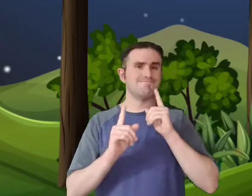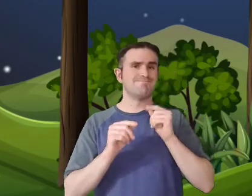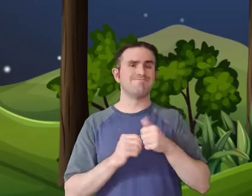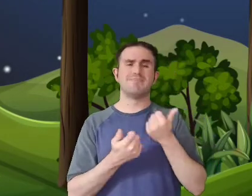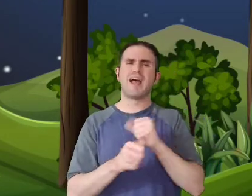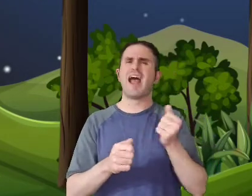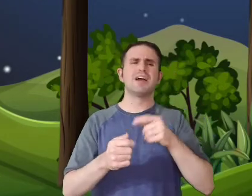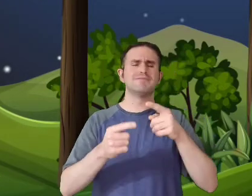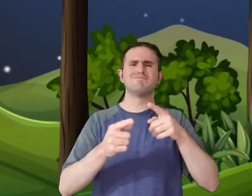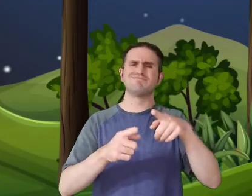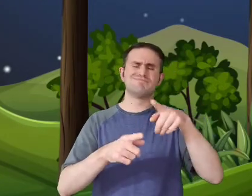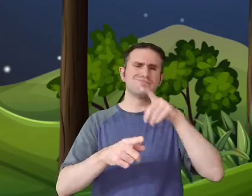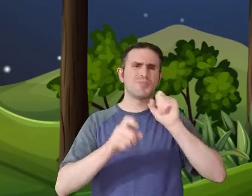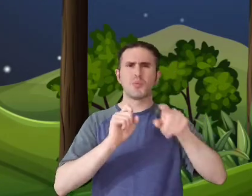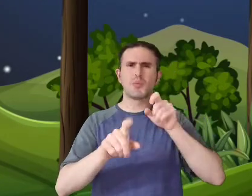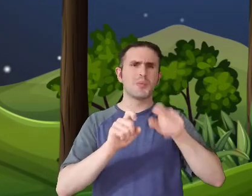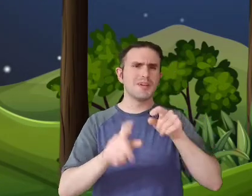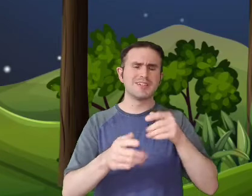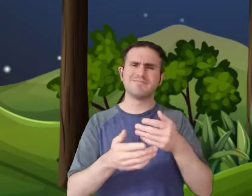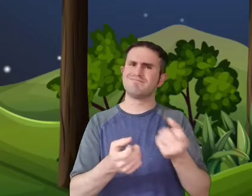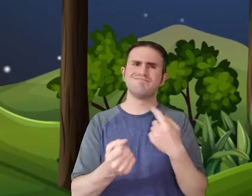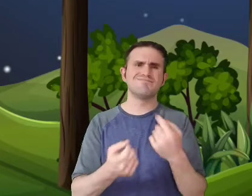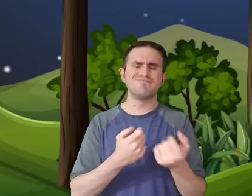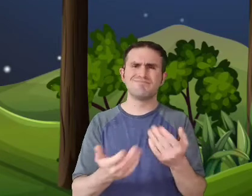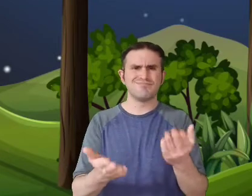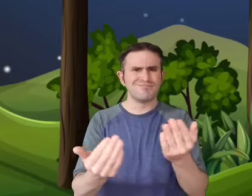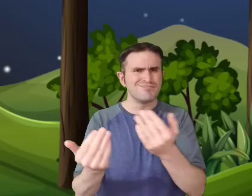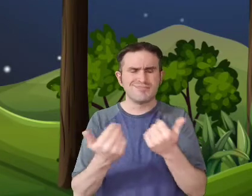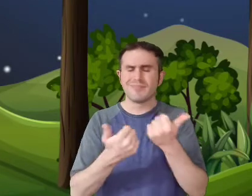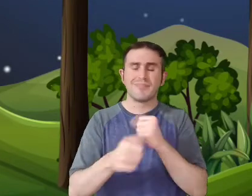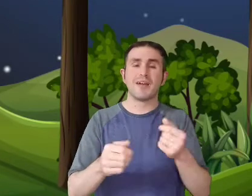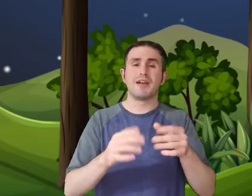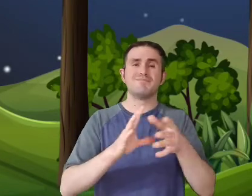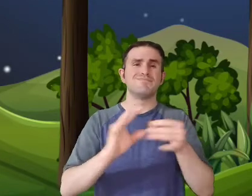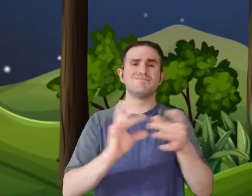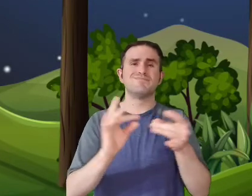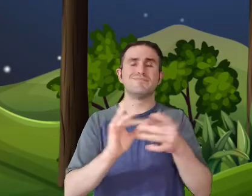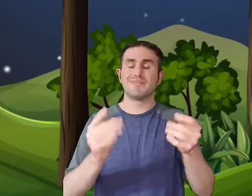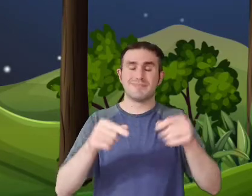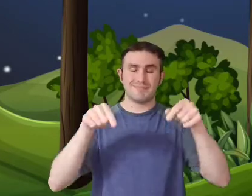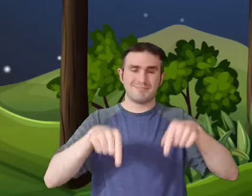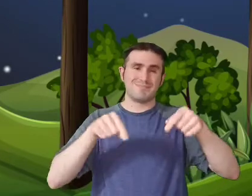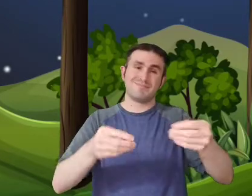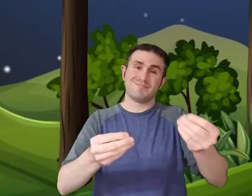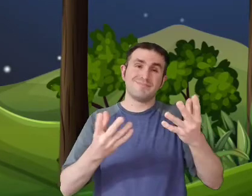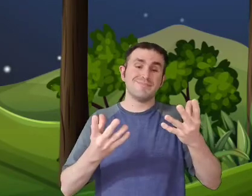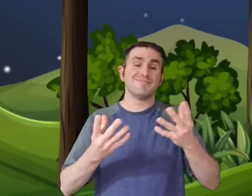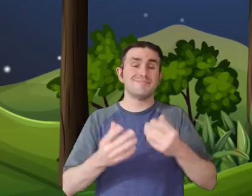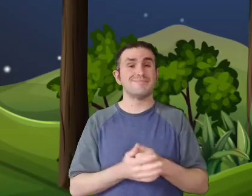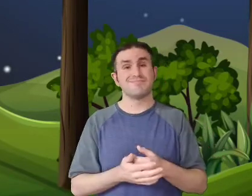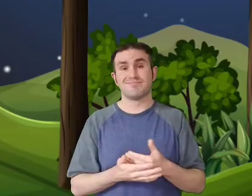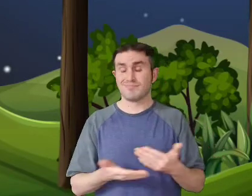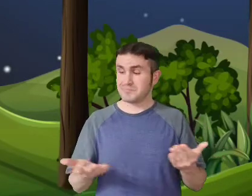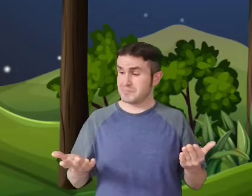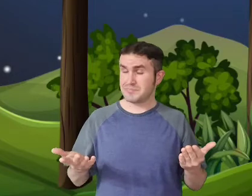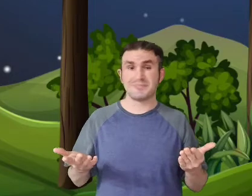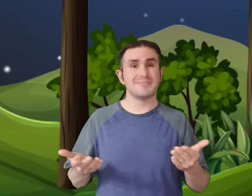Any questions or any comments that you guys have for me, feel free to let me know and otherwise,